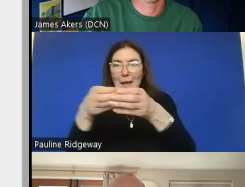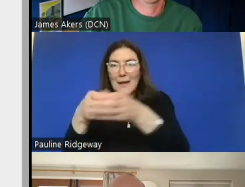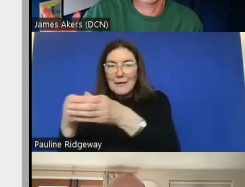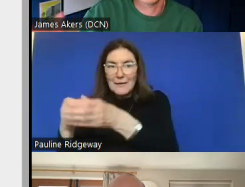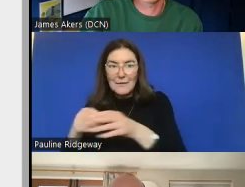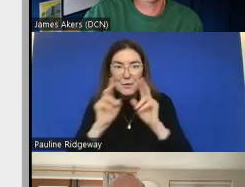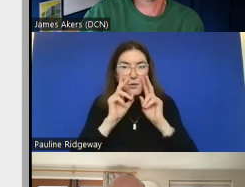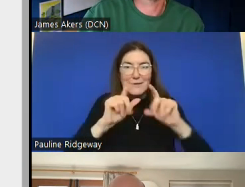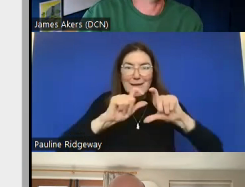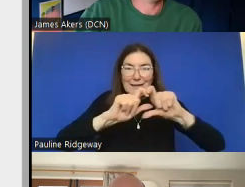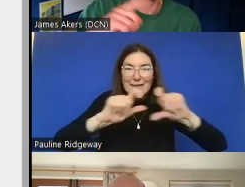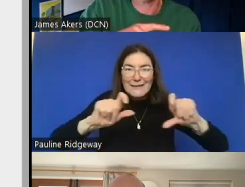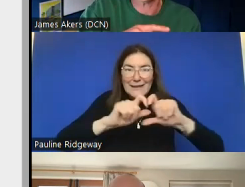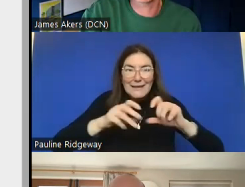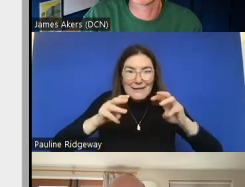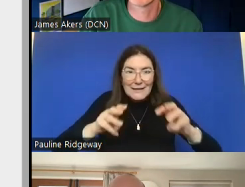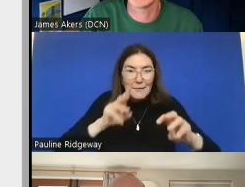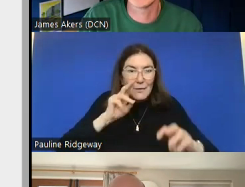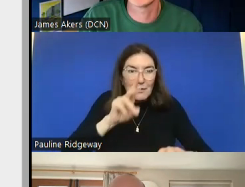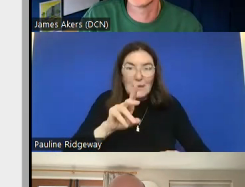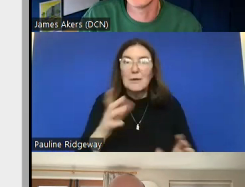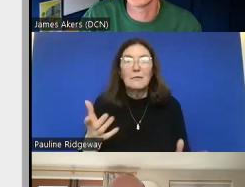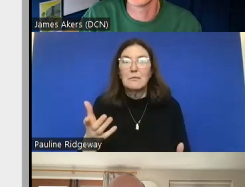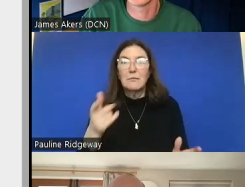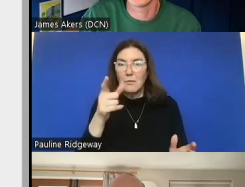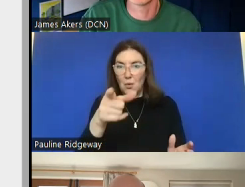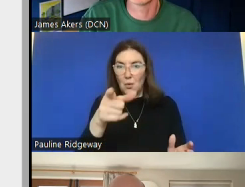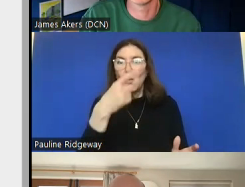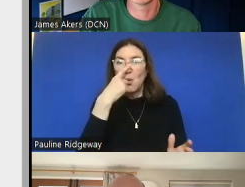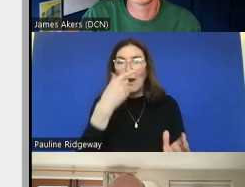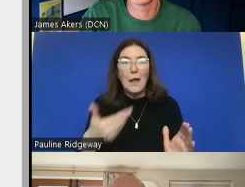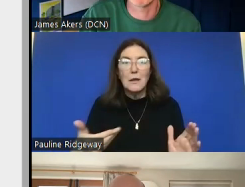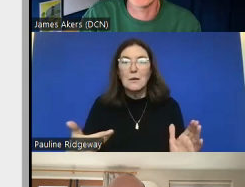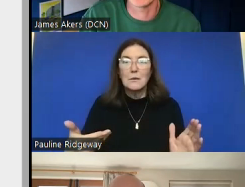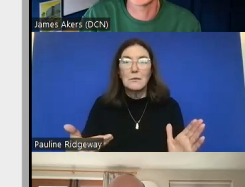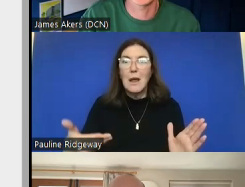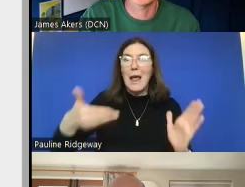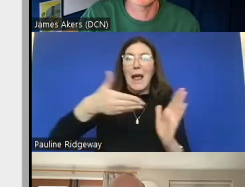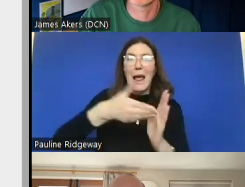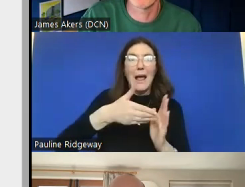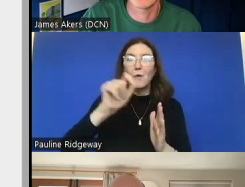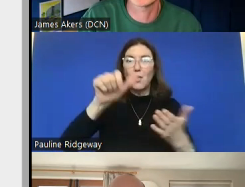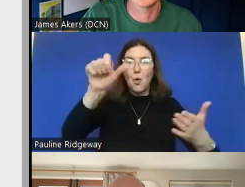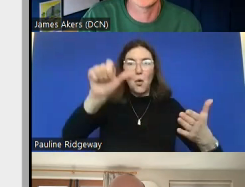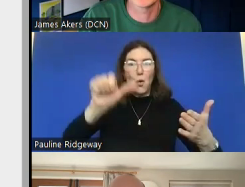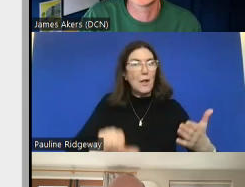If you do, there's no problem adding it to your domain list and your referral exclusion list.